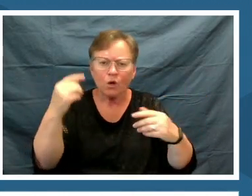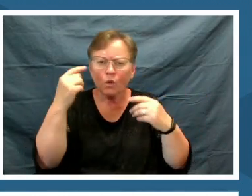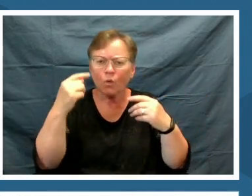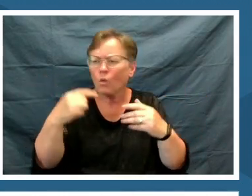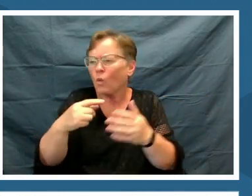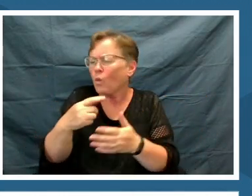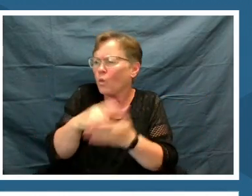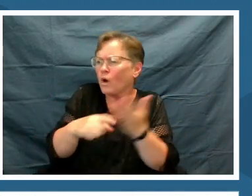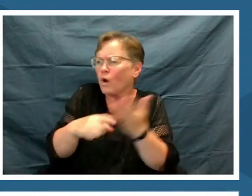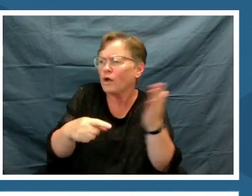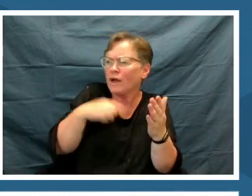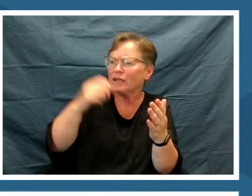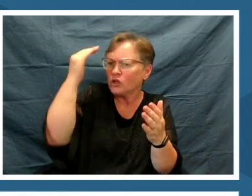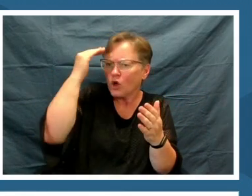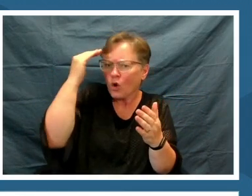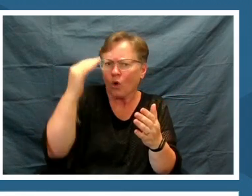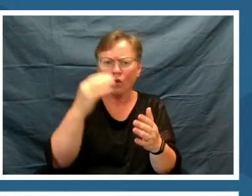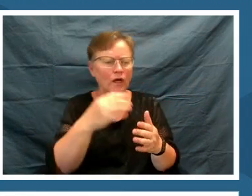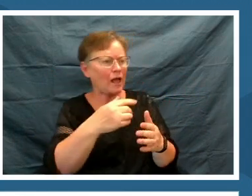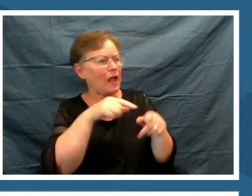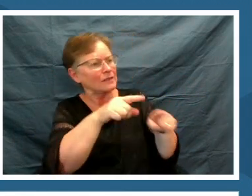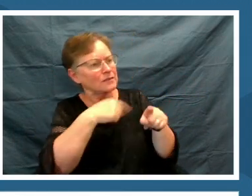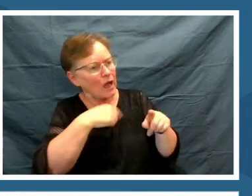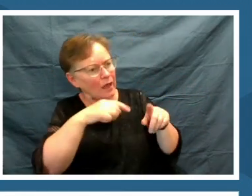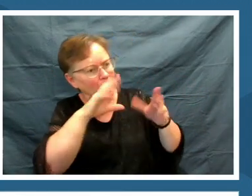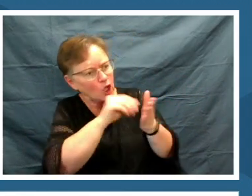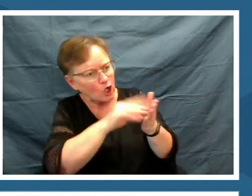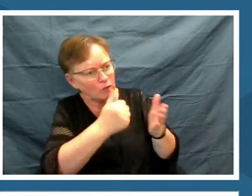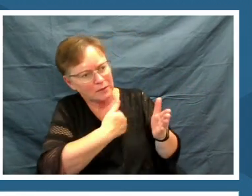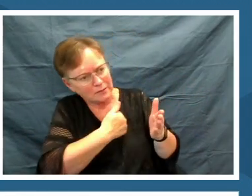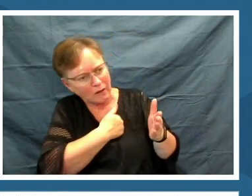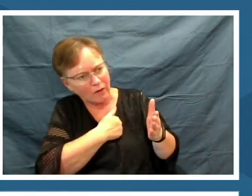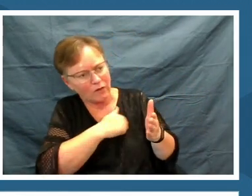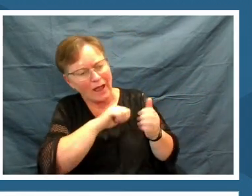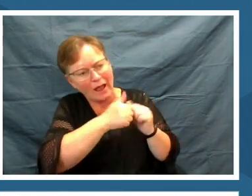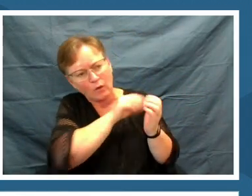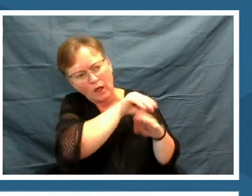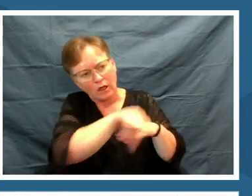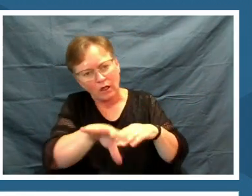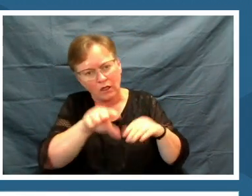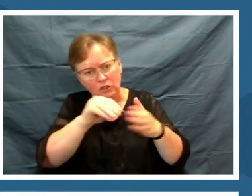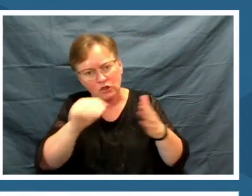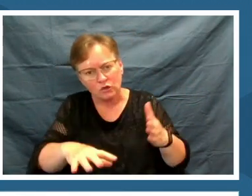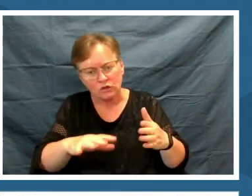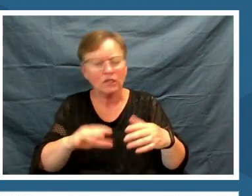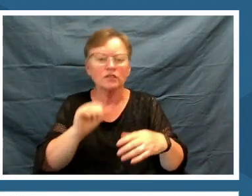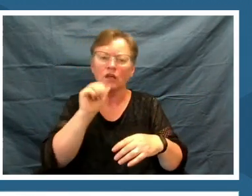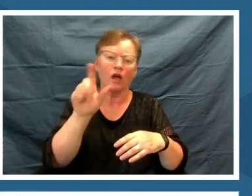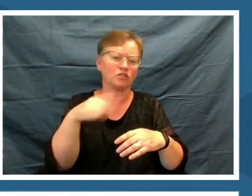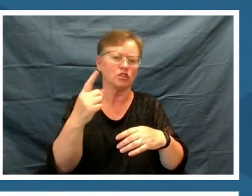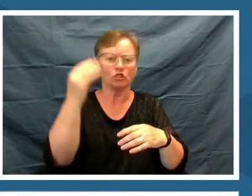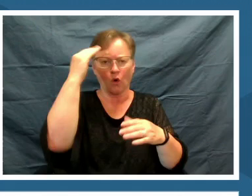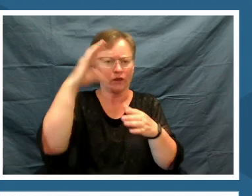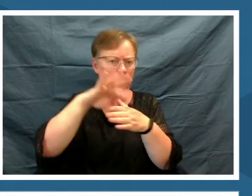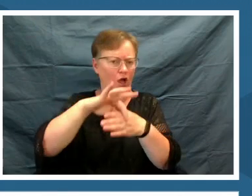as i unpack this with students and it's not just about knowing the content but